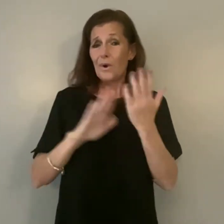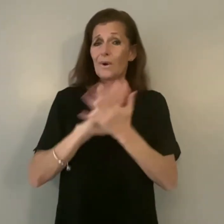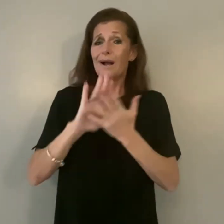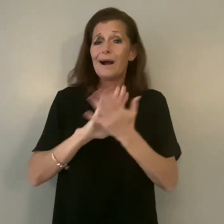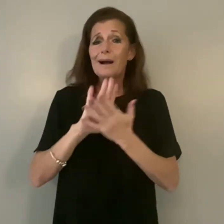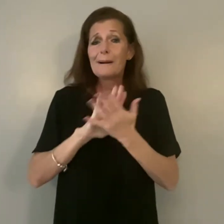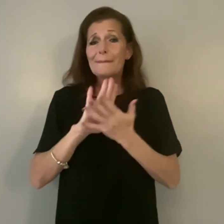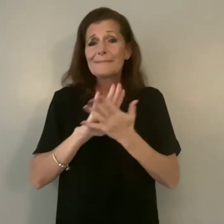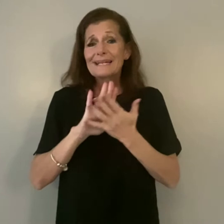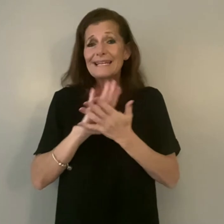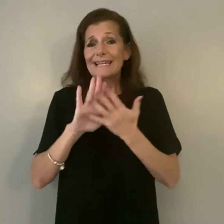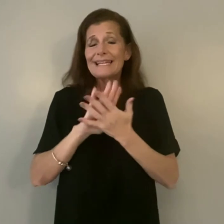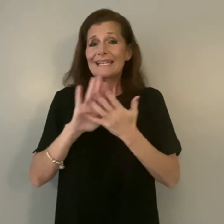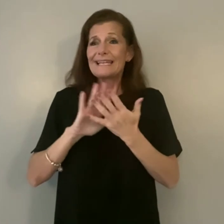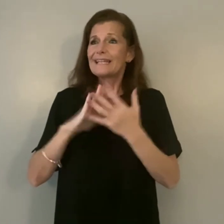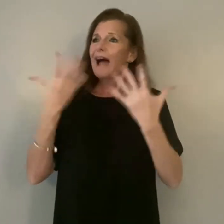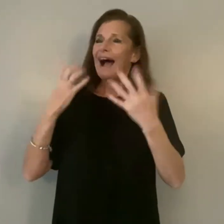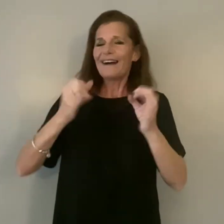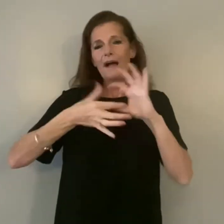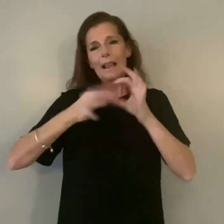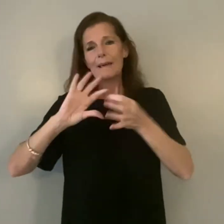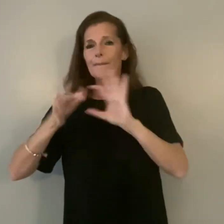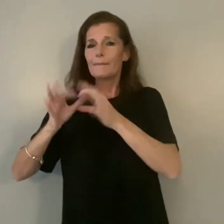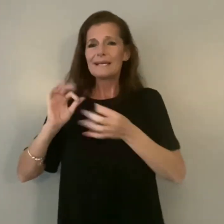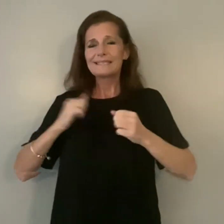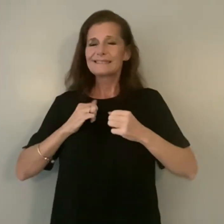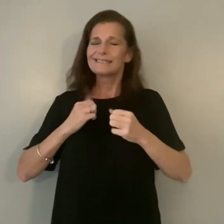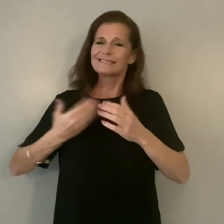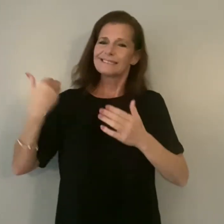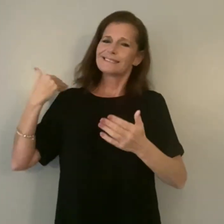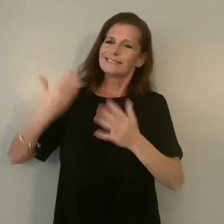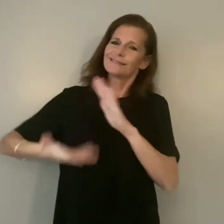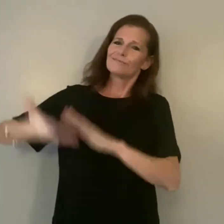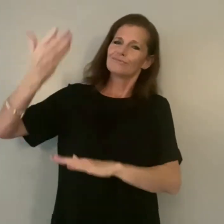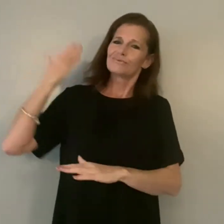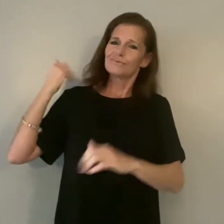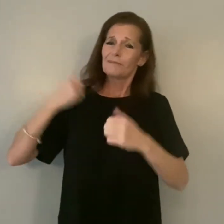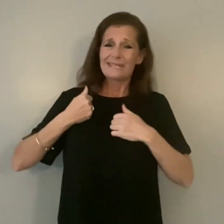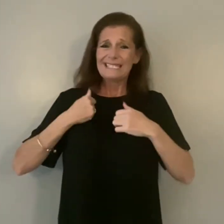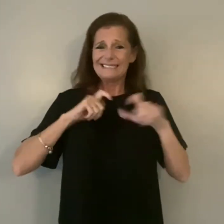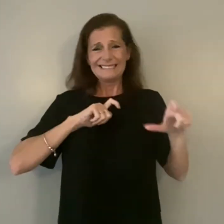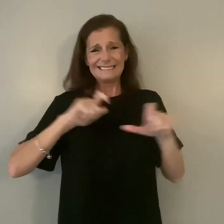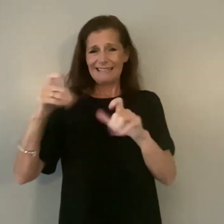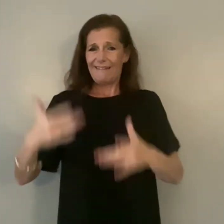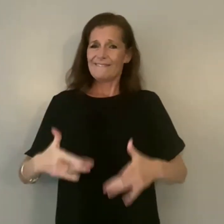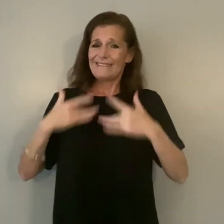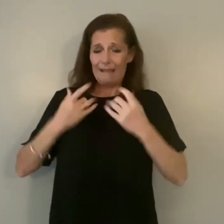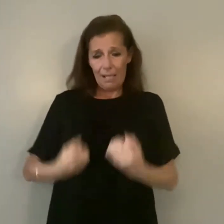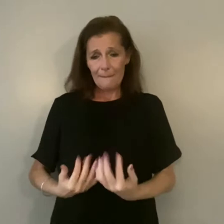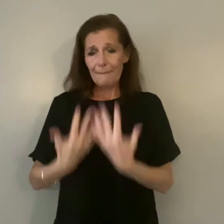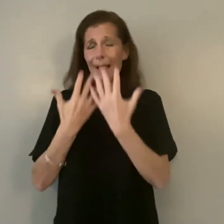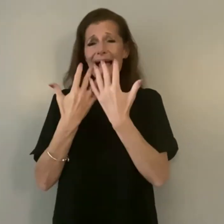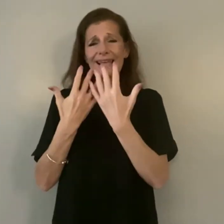So we despite the fact that we had the story of the Olympics I still consider Blaze Arts CIO to be in its infancy.